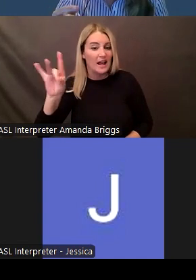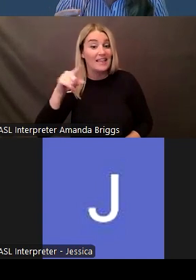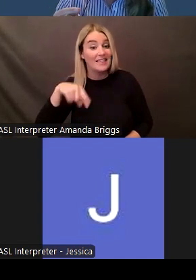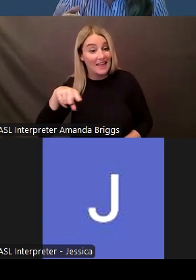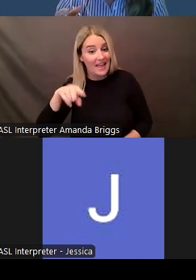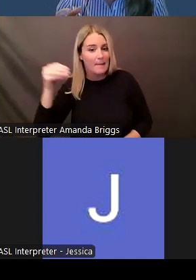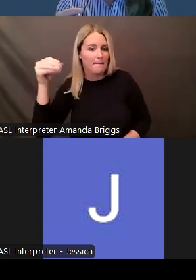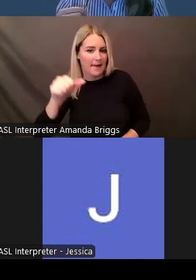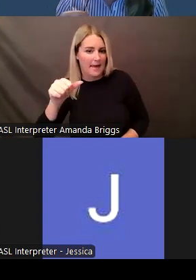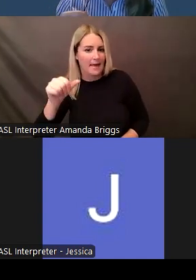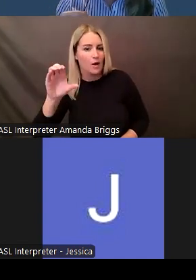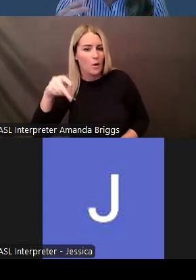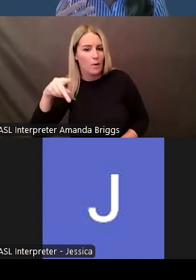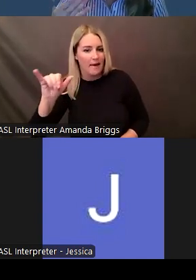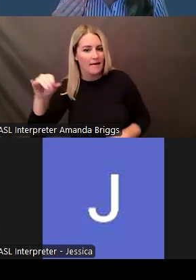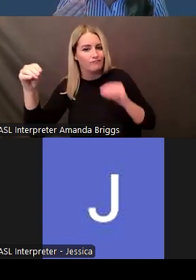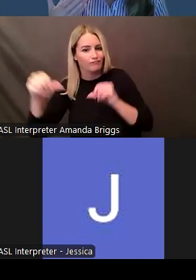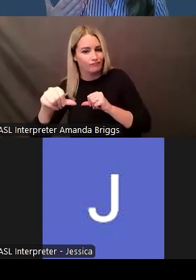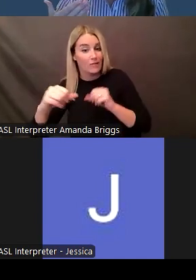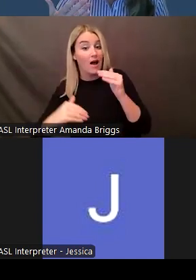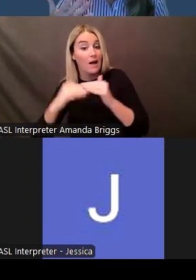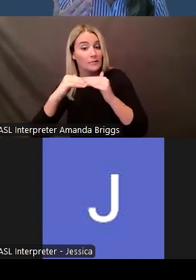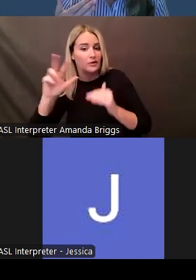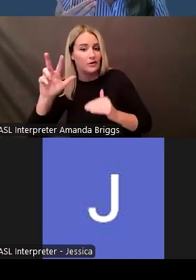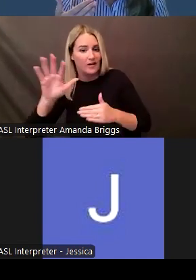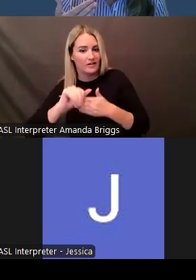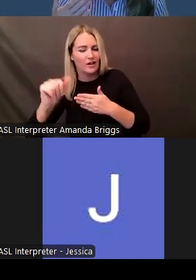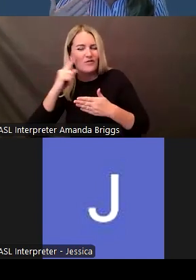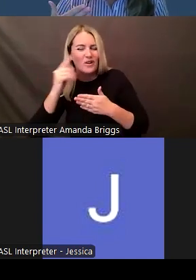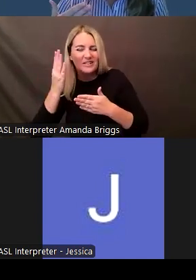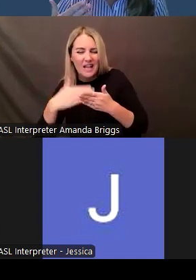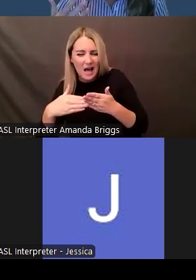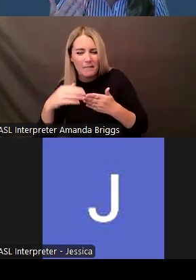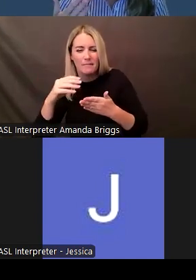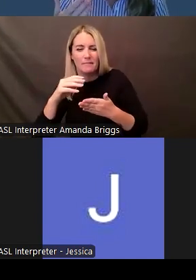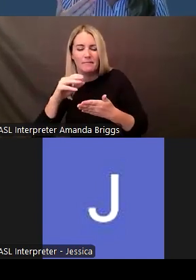to $35 for certain Medicaid services.